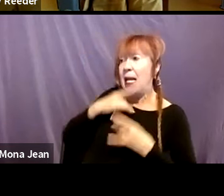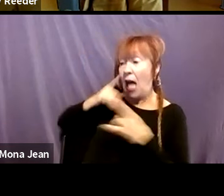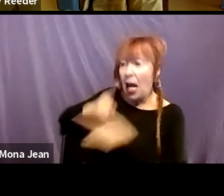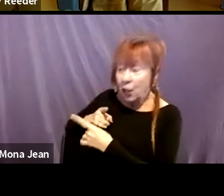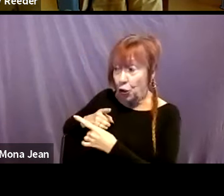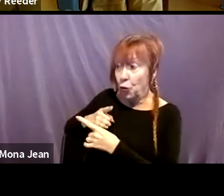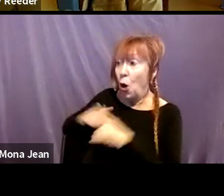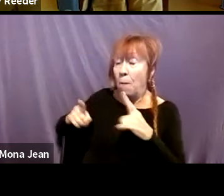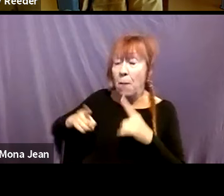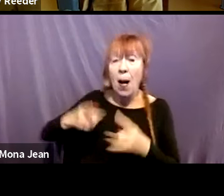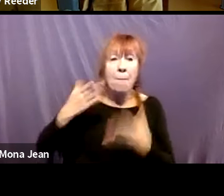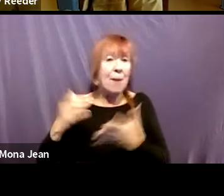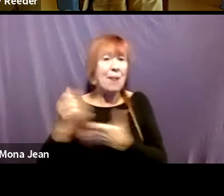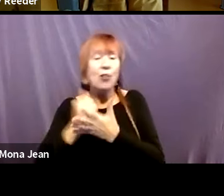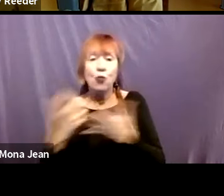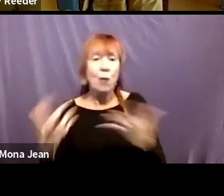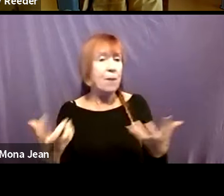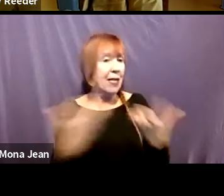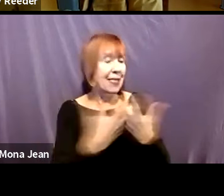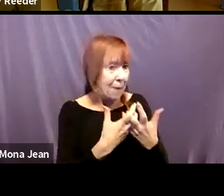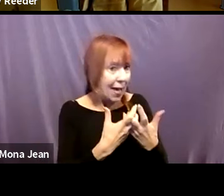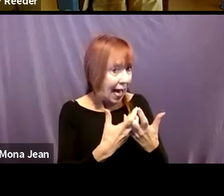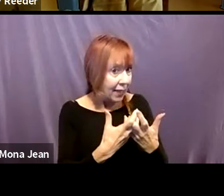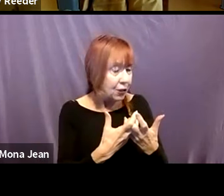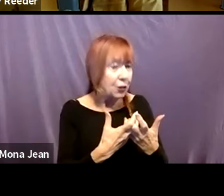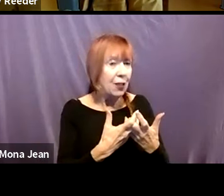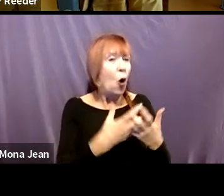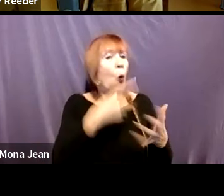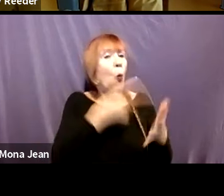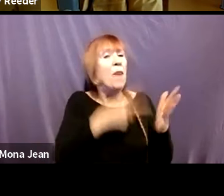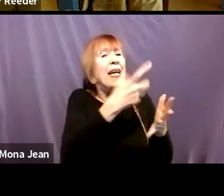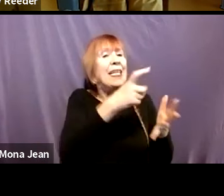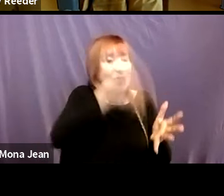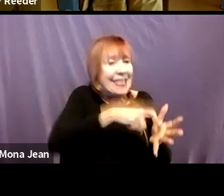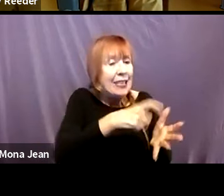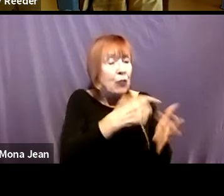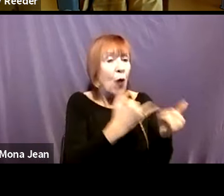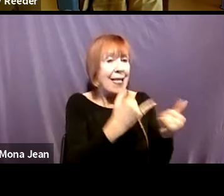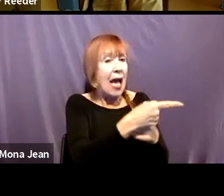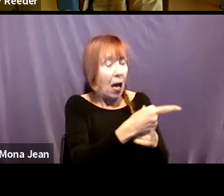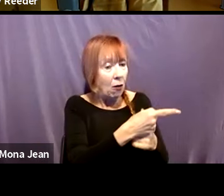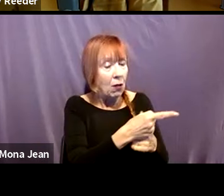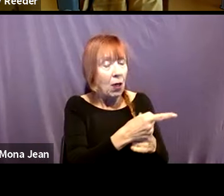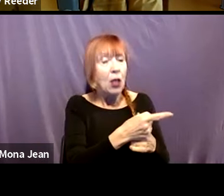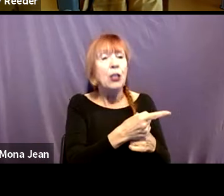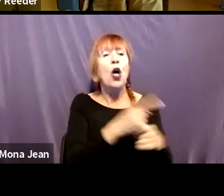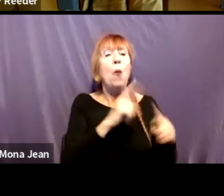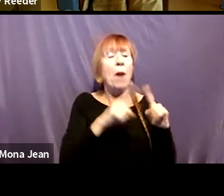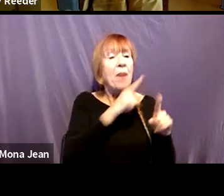"Oh, I thought about you." "We like this person." You know, maybe we didn't like, but not necessarily like, "It wasn't for us as this time",